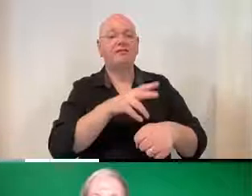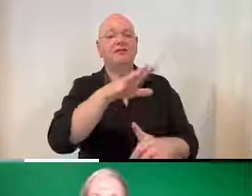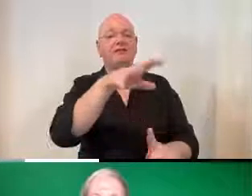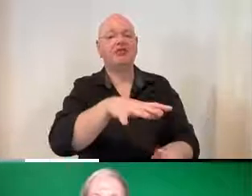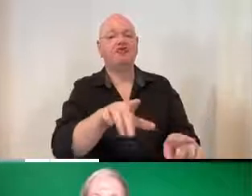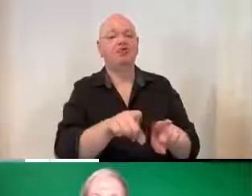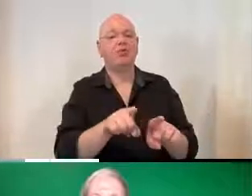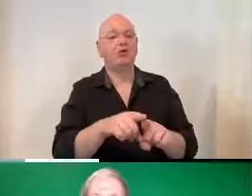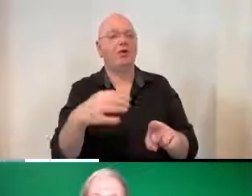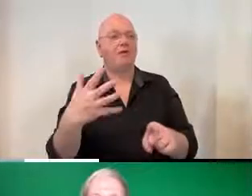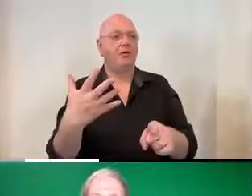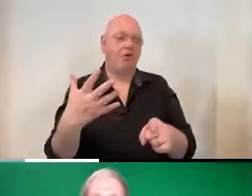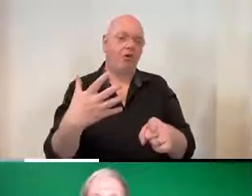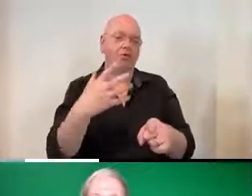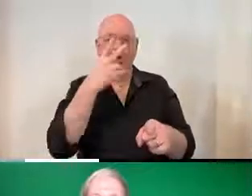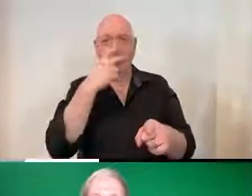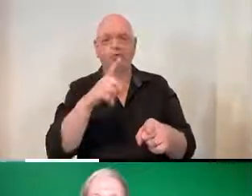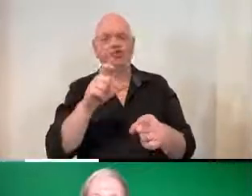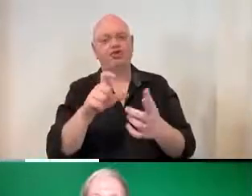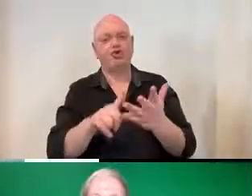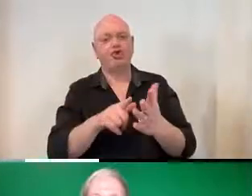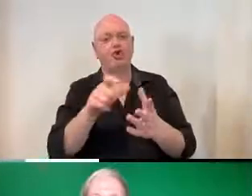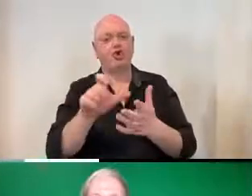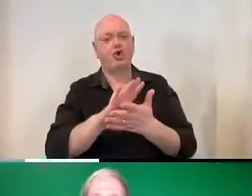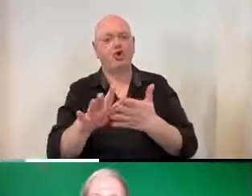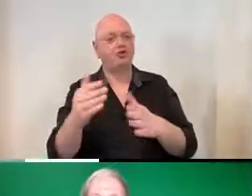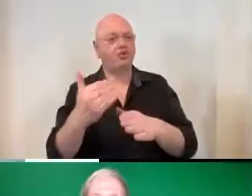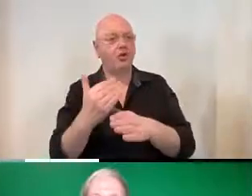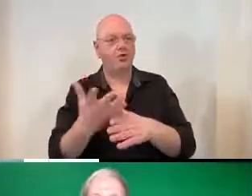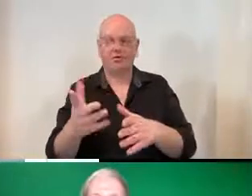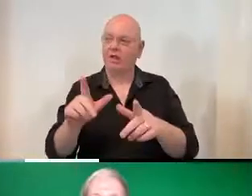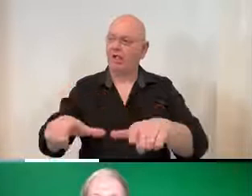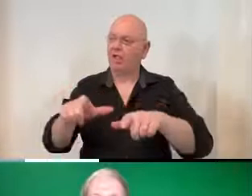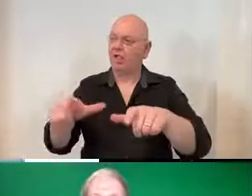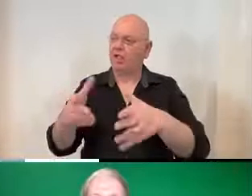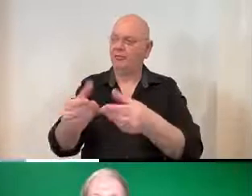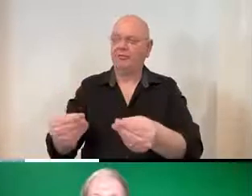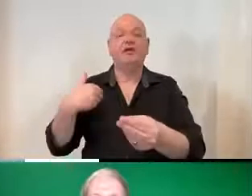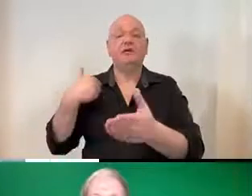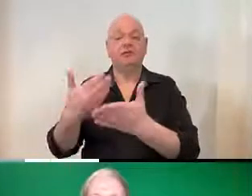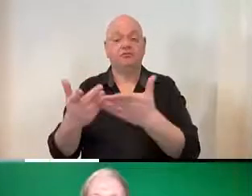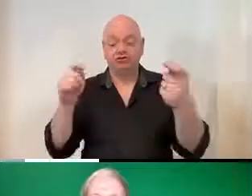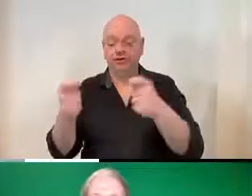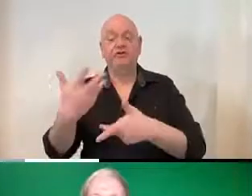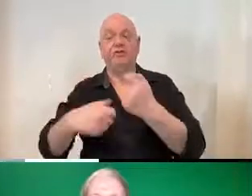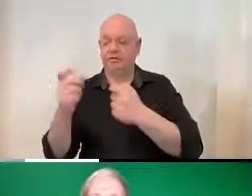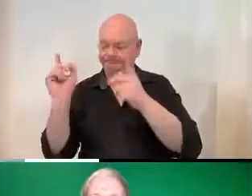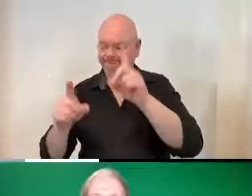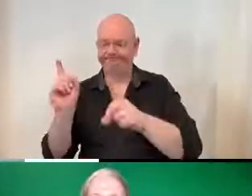I won't say anything more about that. This is in Colchester where new work space focused on digital and